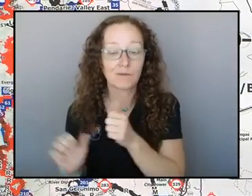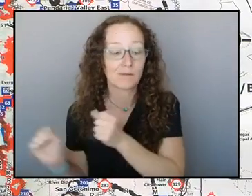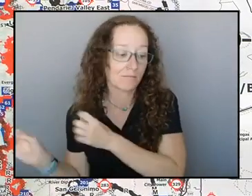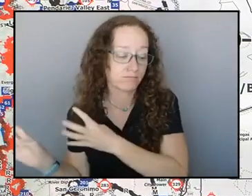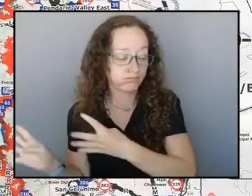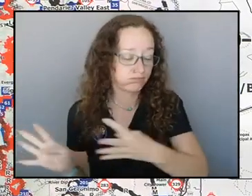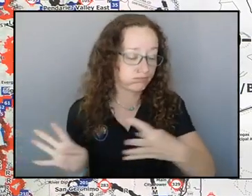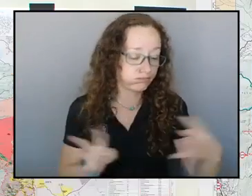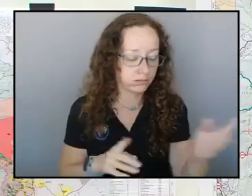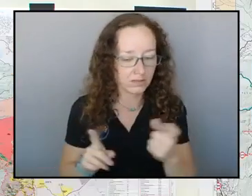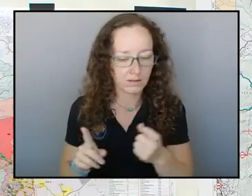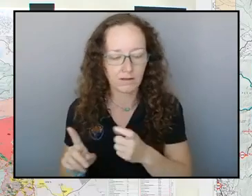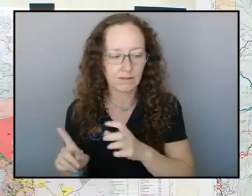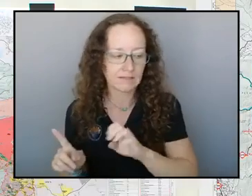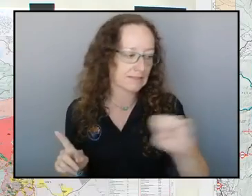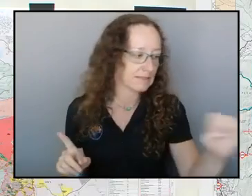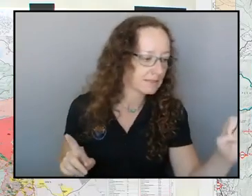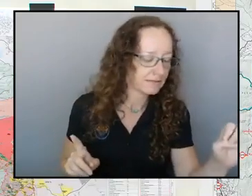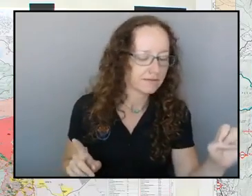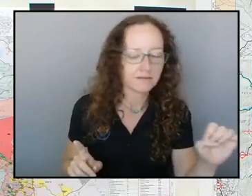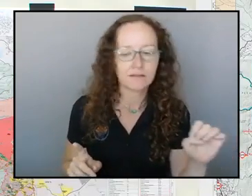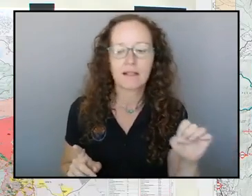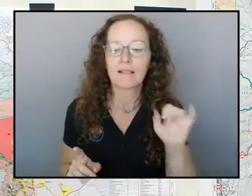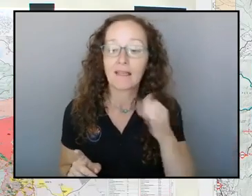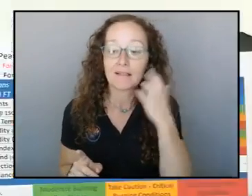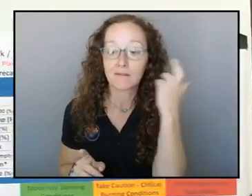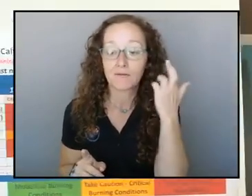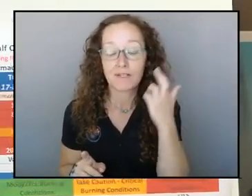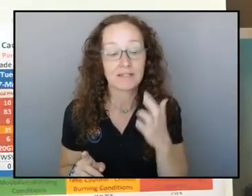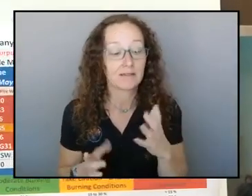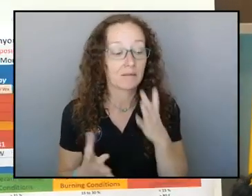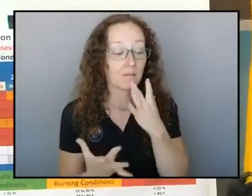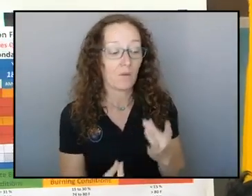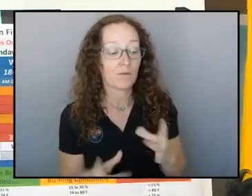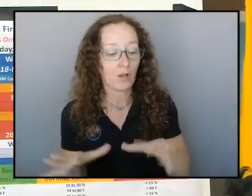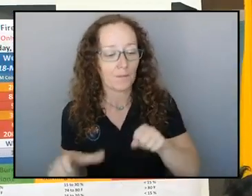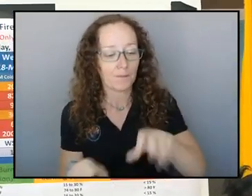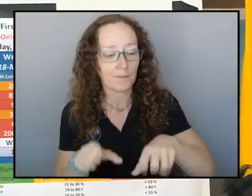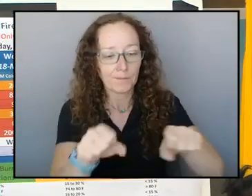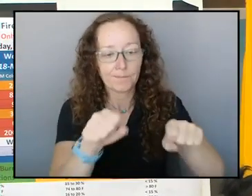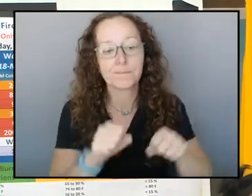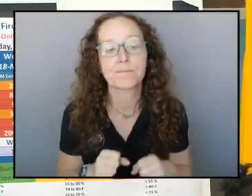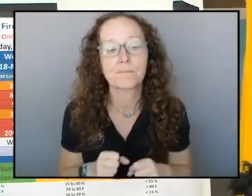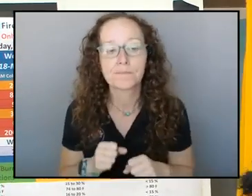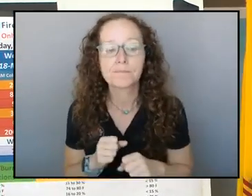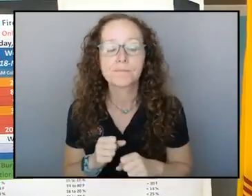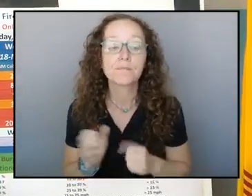out. So, take a look over here as to what is going on. So, we